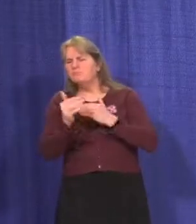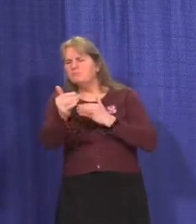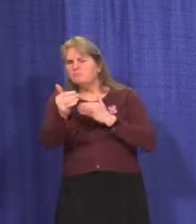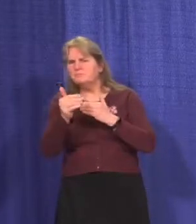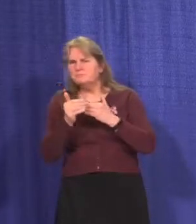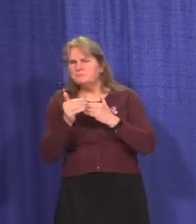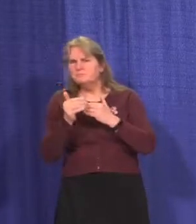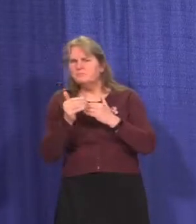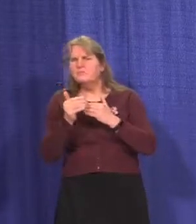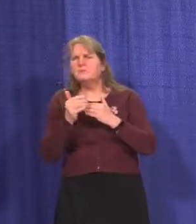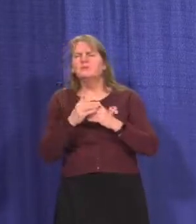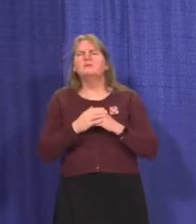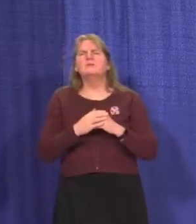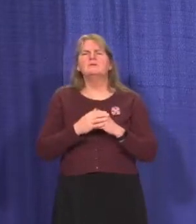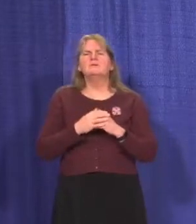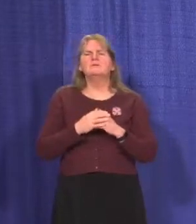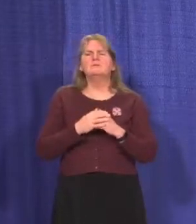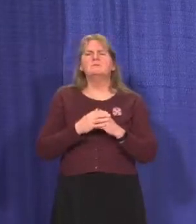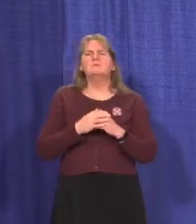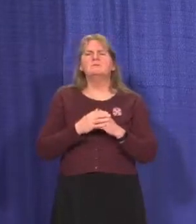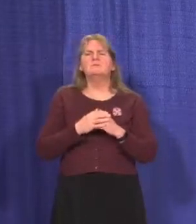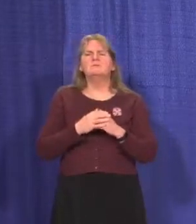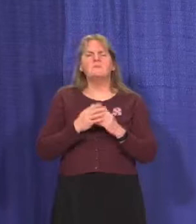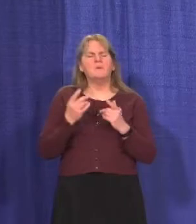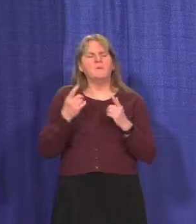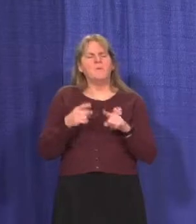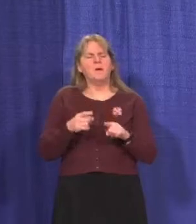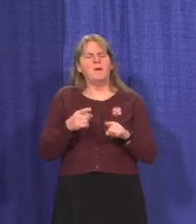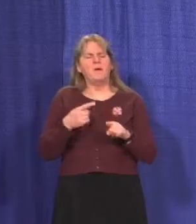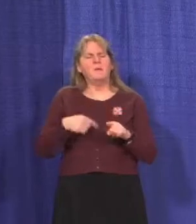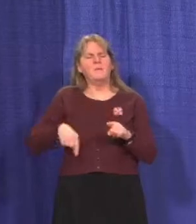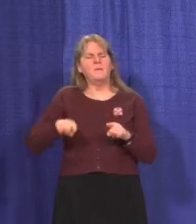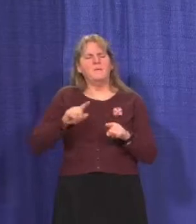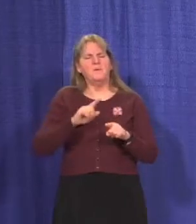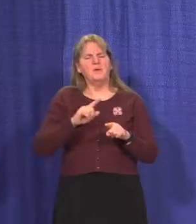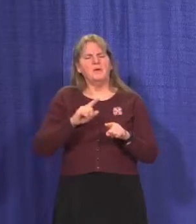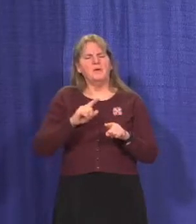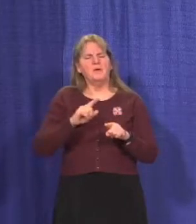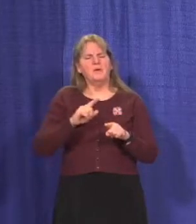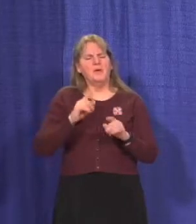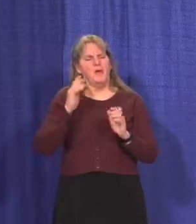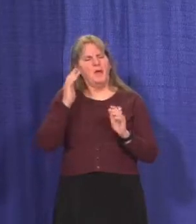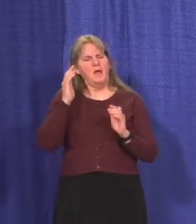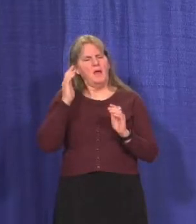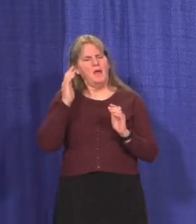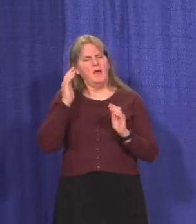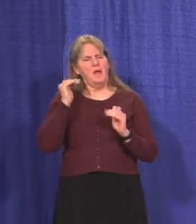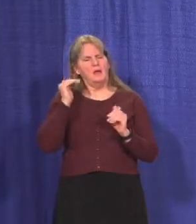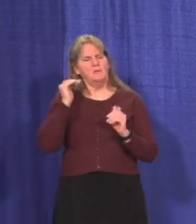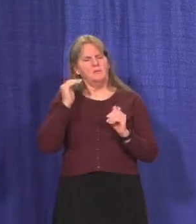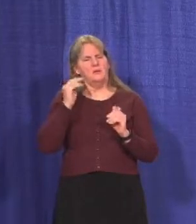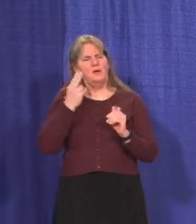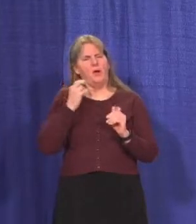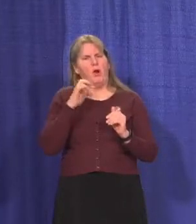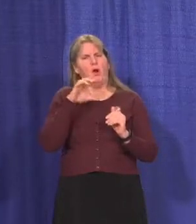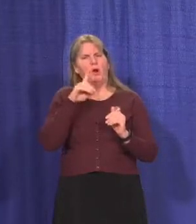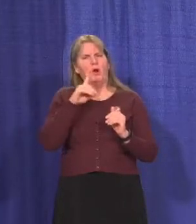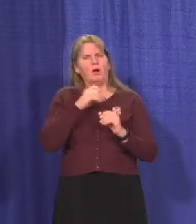when can we expect to have achieved herd immunity and when can we expect to have achieved